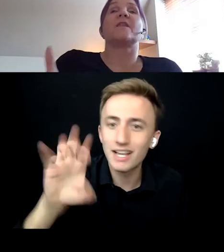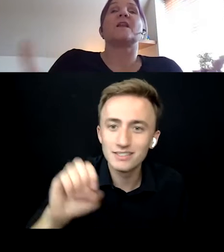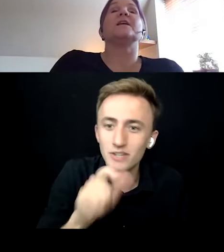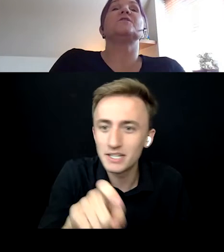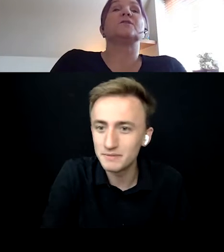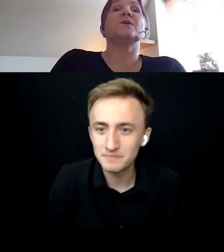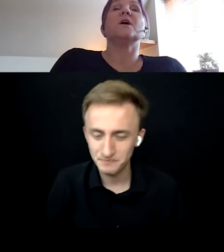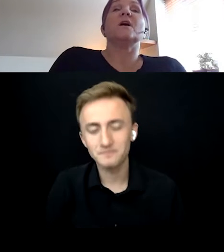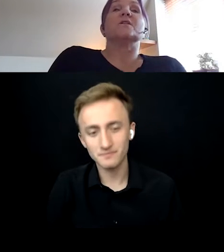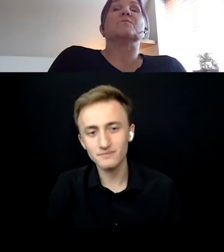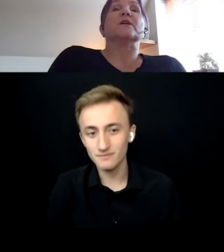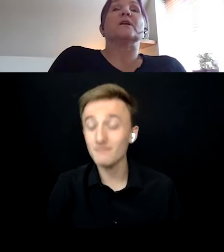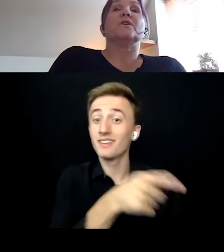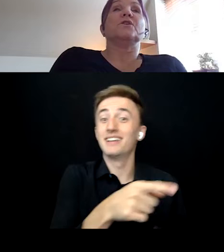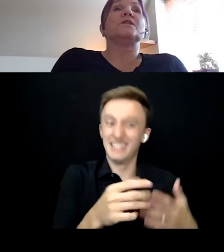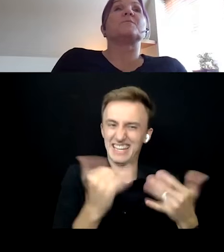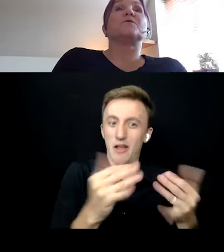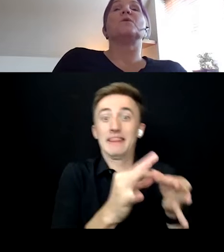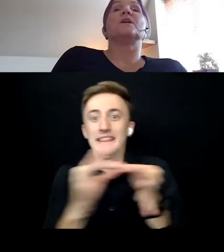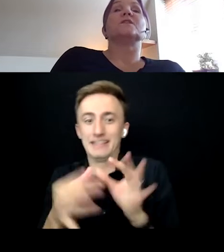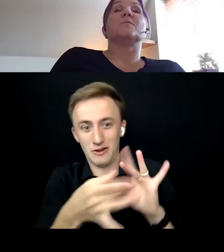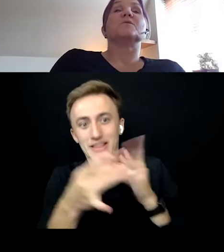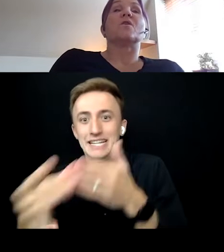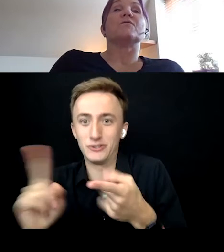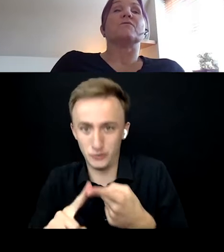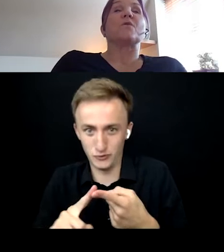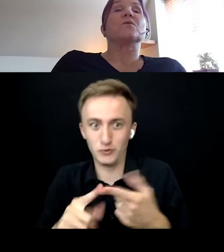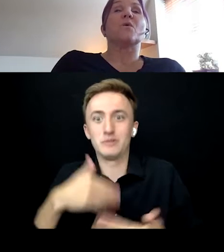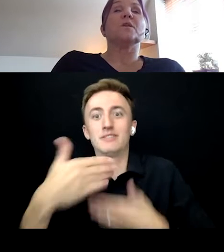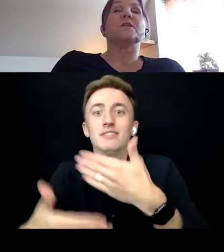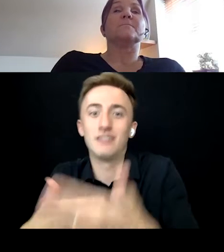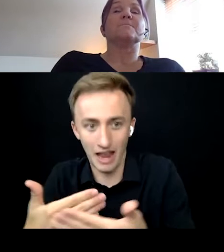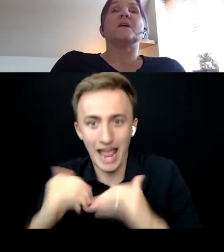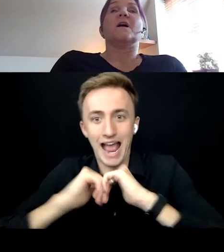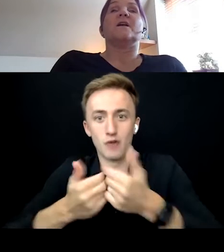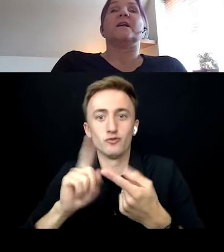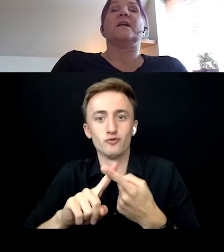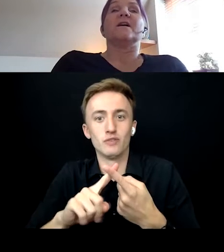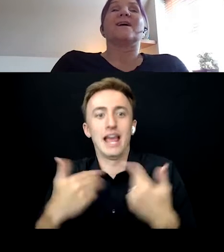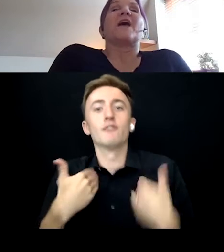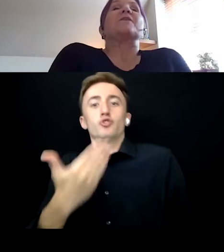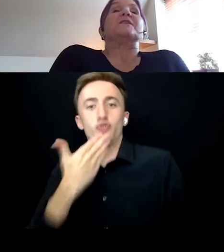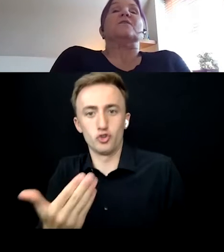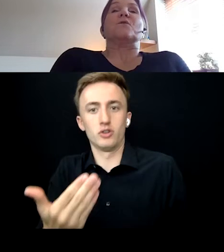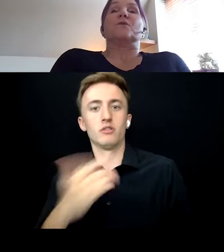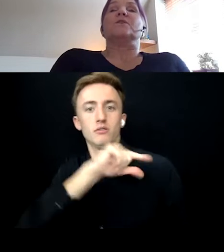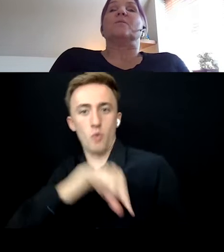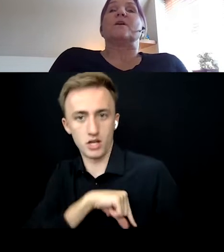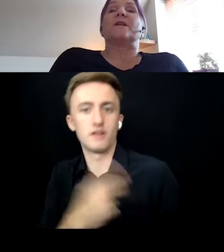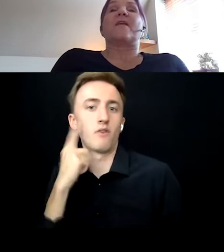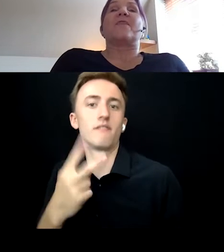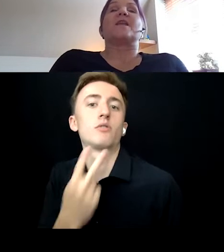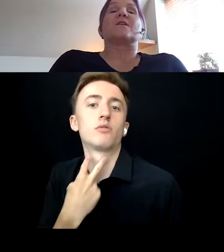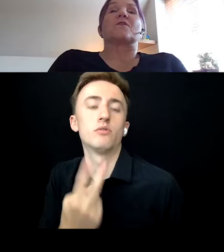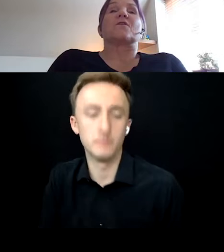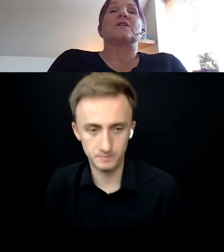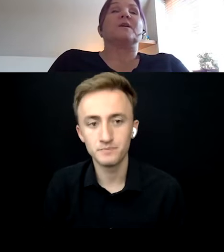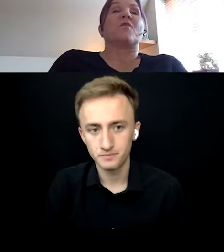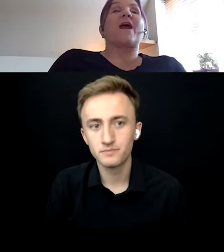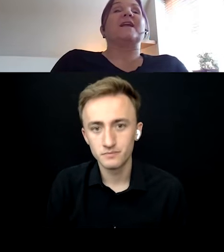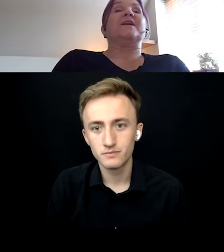And that leads to steps forward in terms of vocal equality quality. And we don't get that crackly